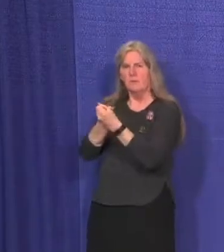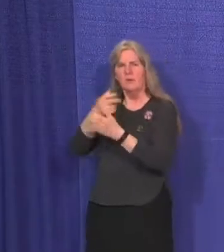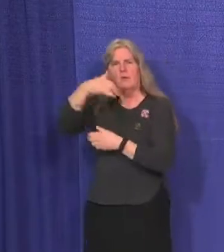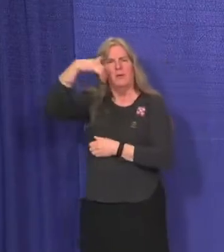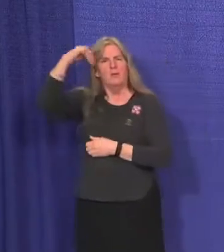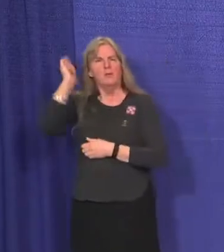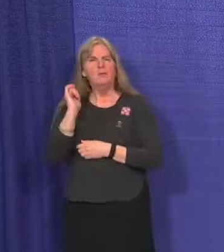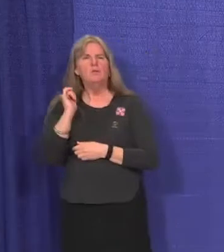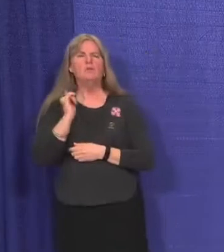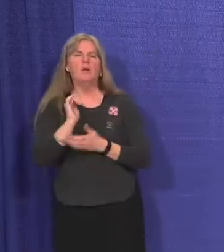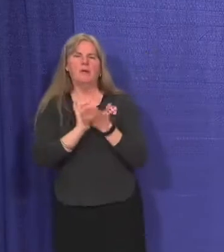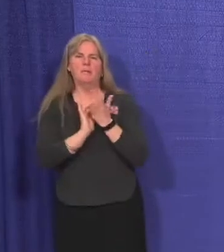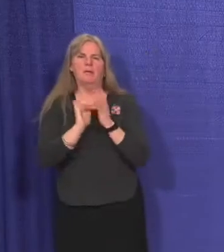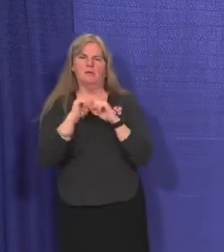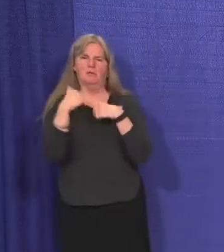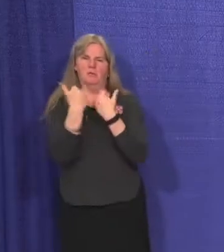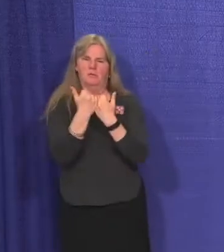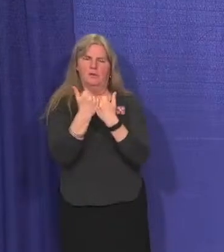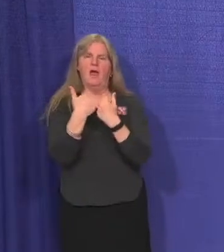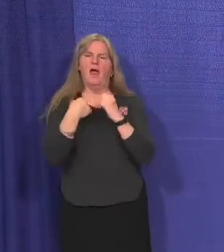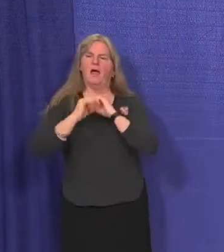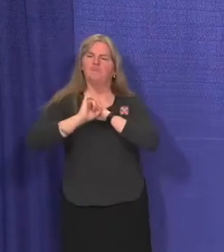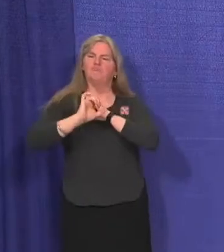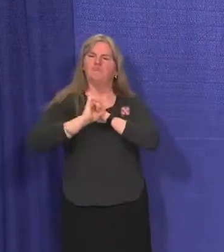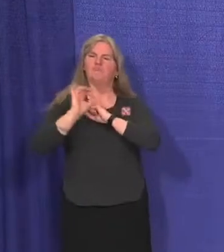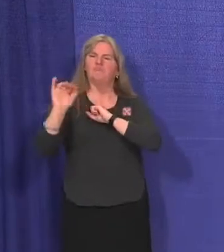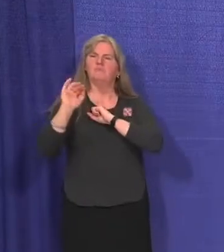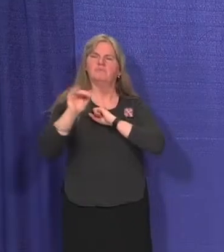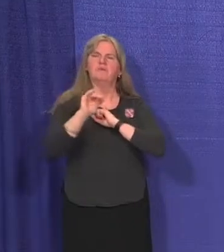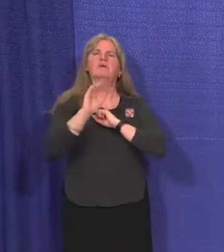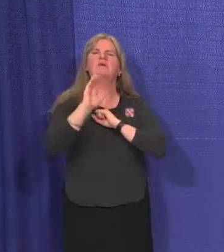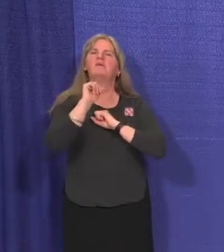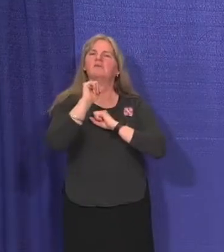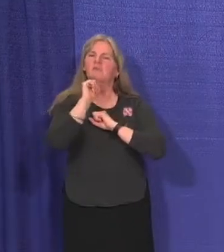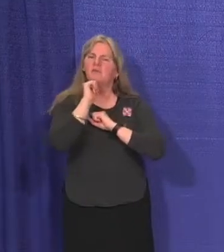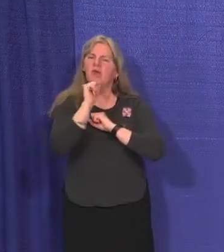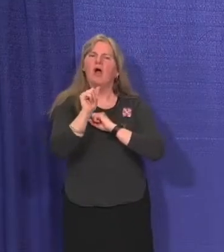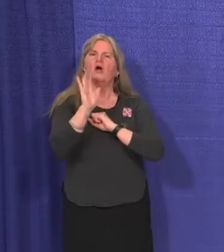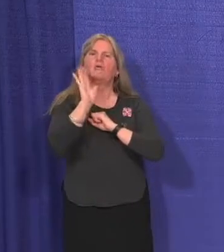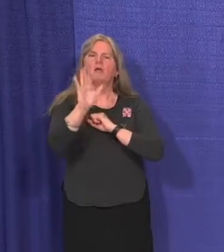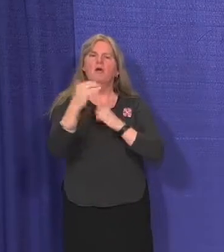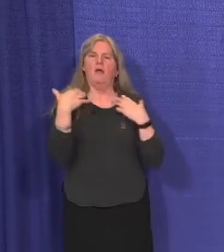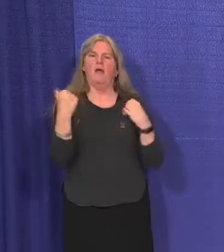like are flulike symptoms. Sometimes it'll be by telephone